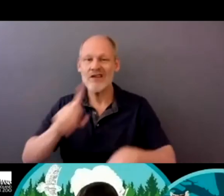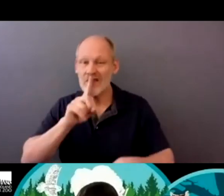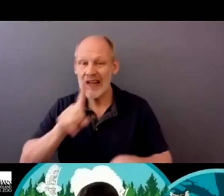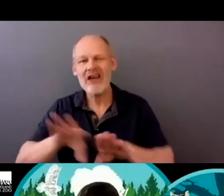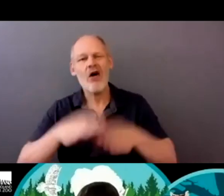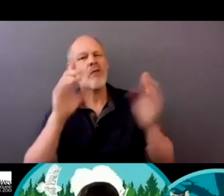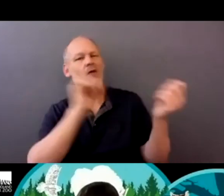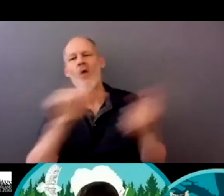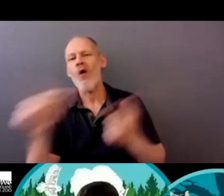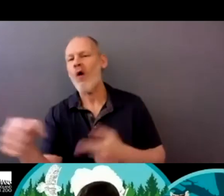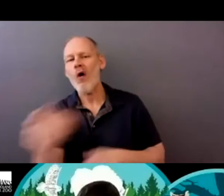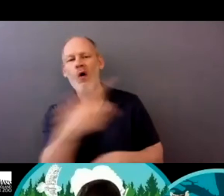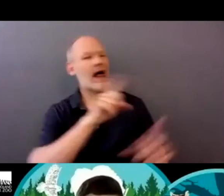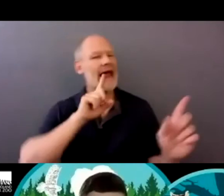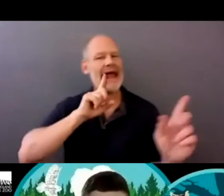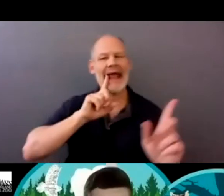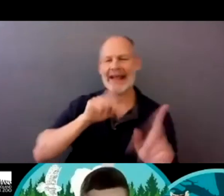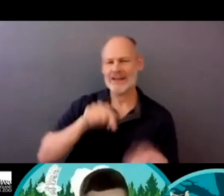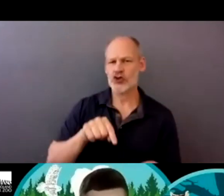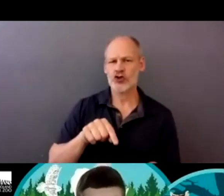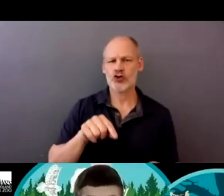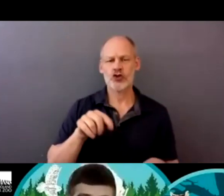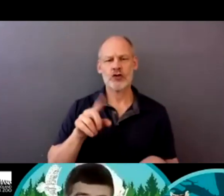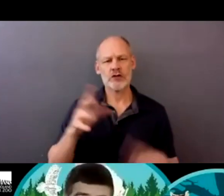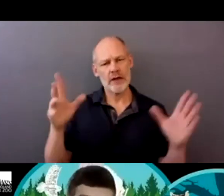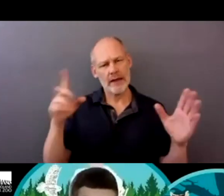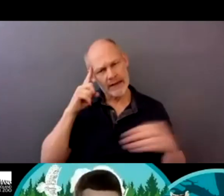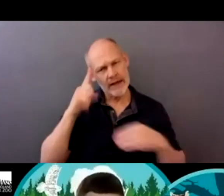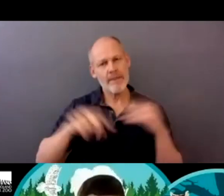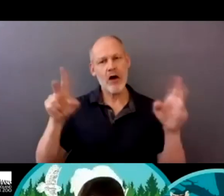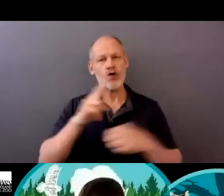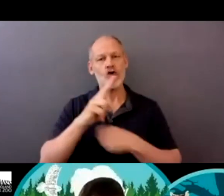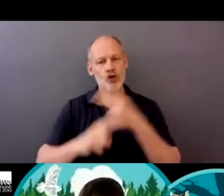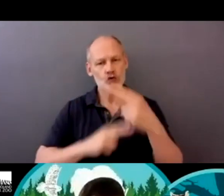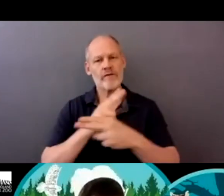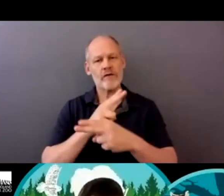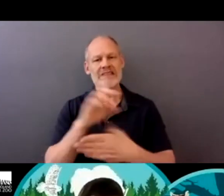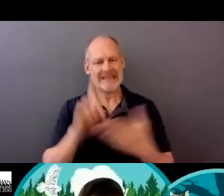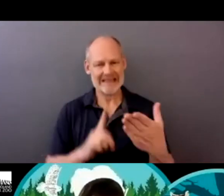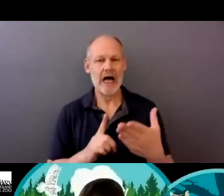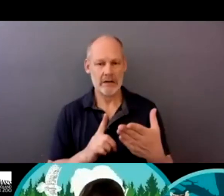focusing on universal design concept of creating greater access but that by doing so